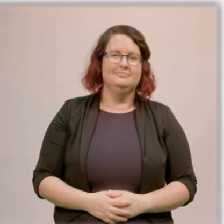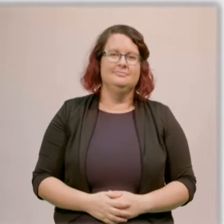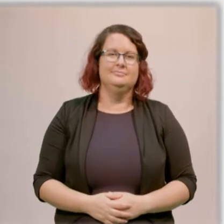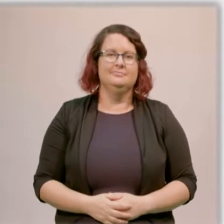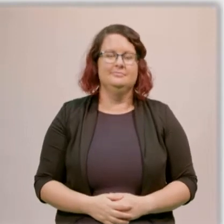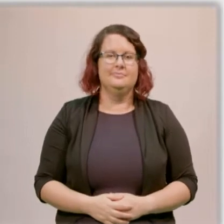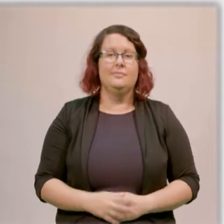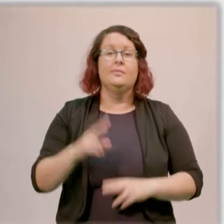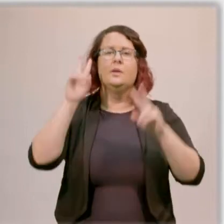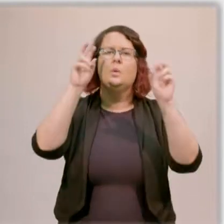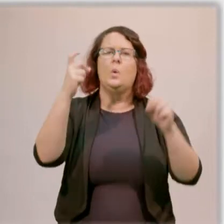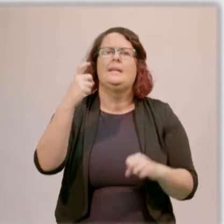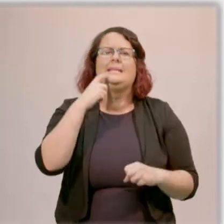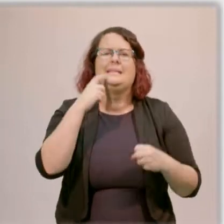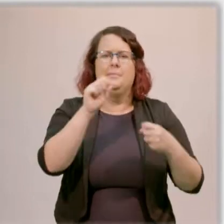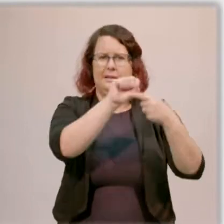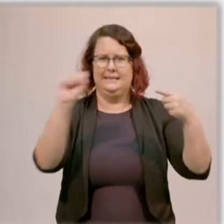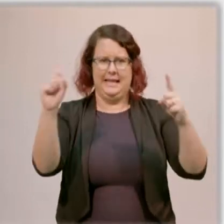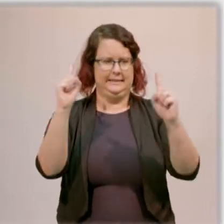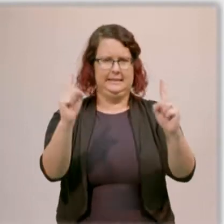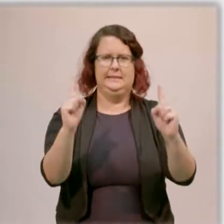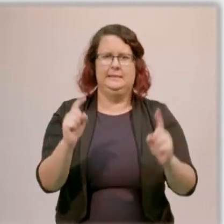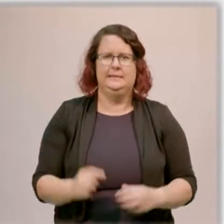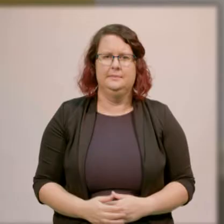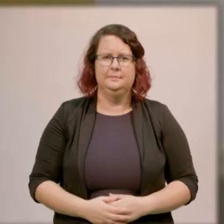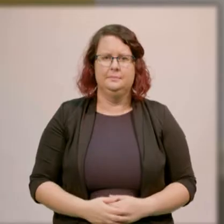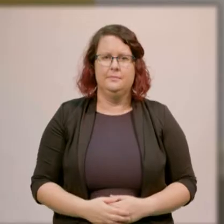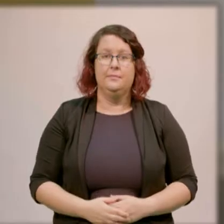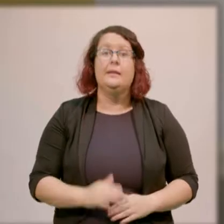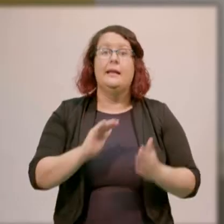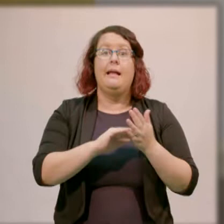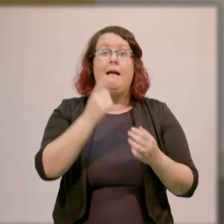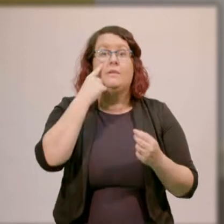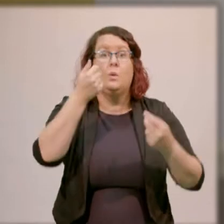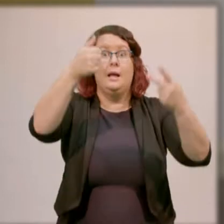This is a simple sentence. Let's look at another sentence.